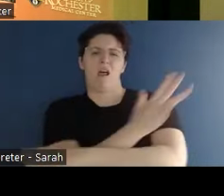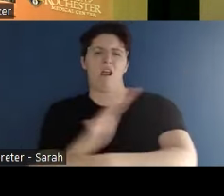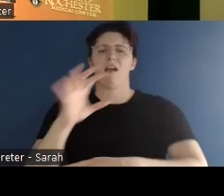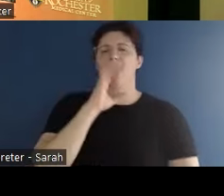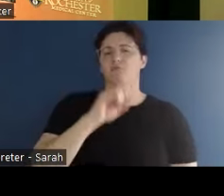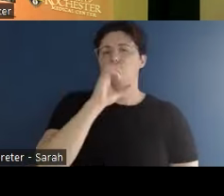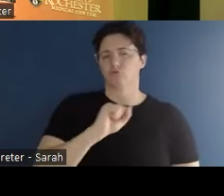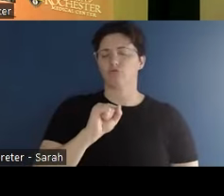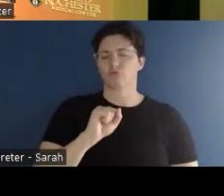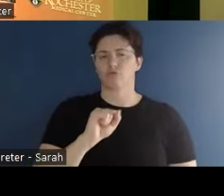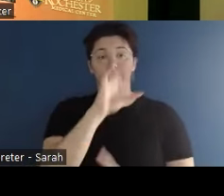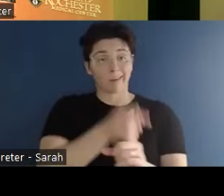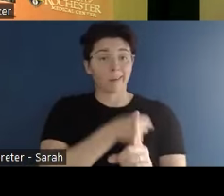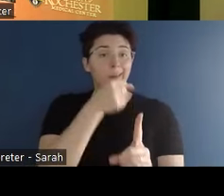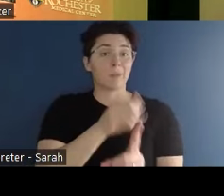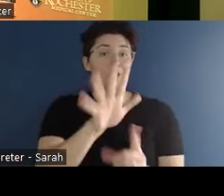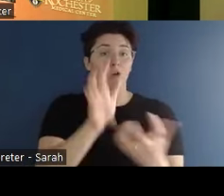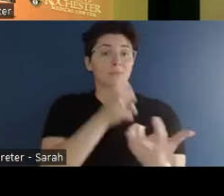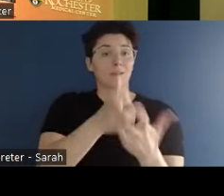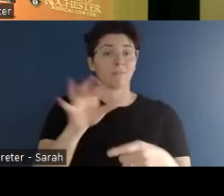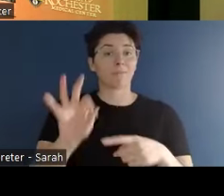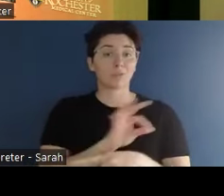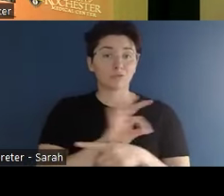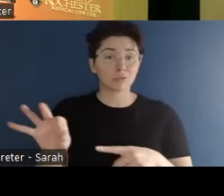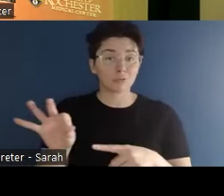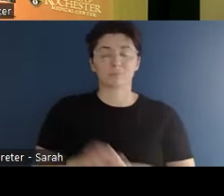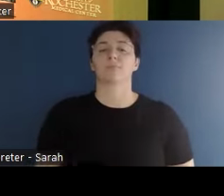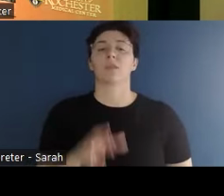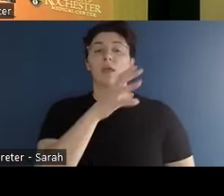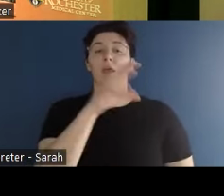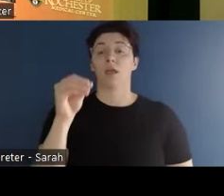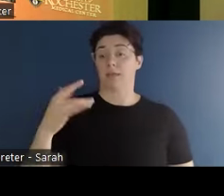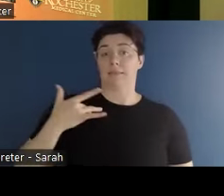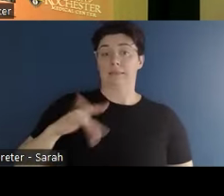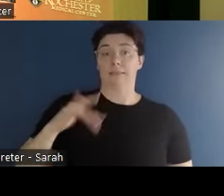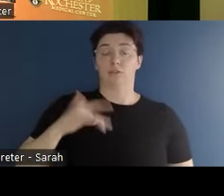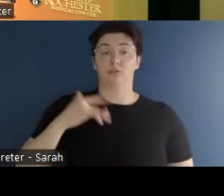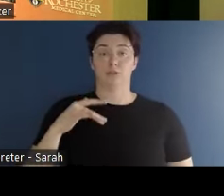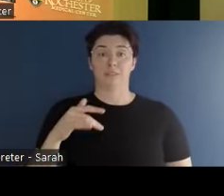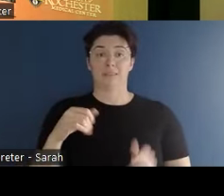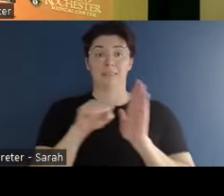impact on adaptive functioning and that sensory symptoms tend to correlate with overall symptom